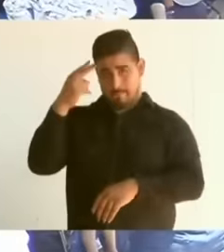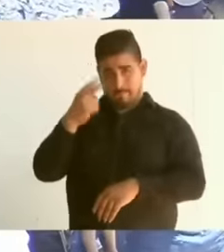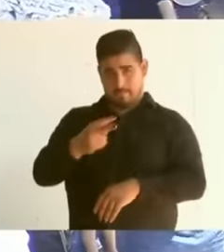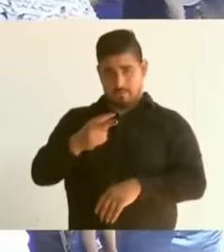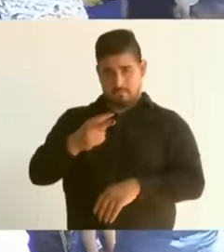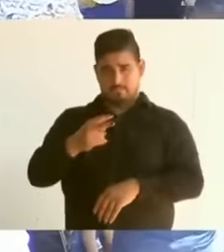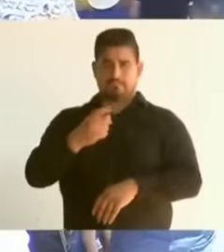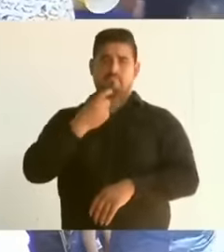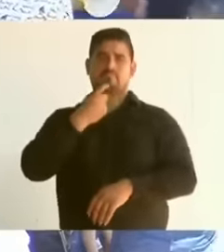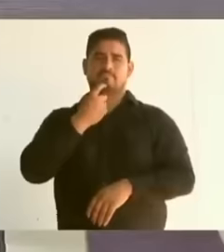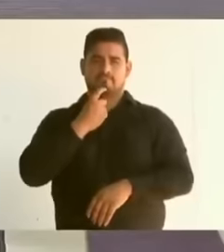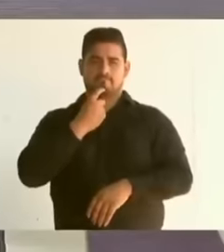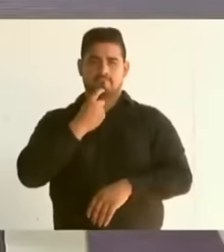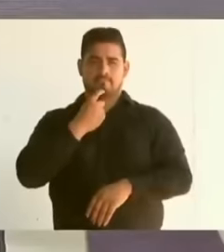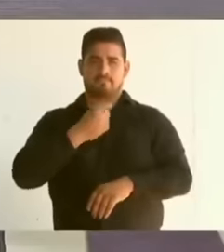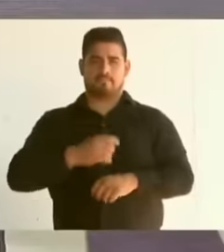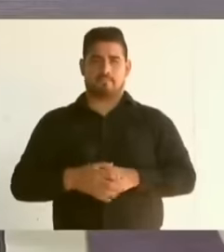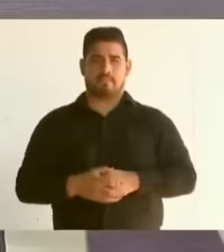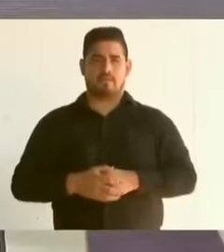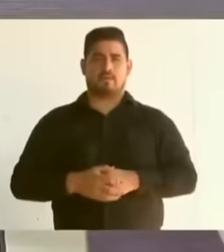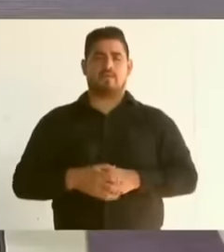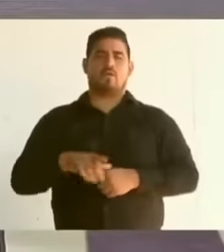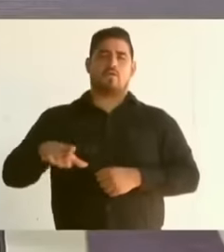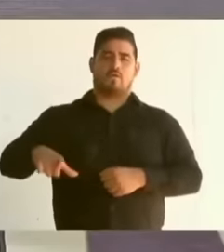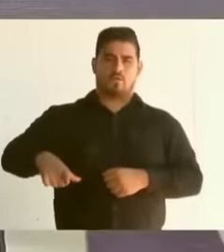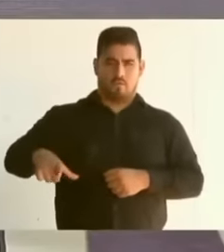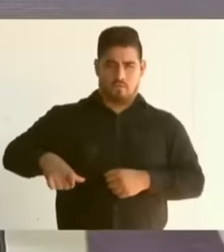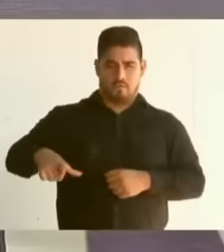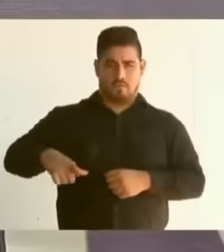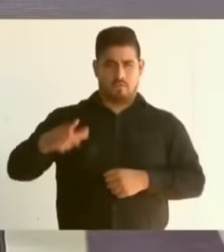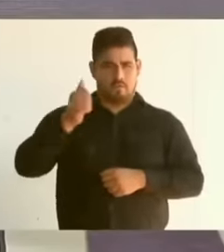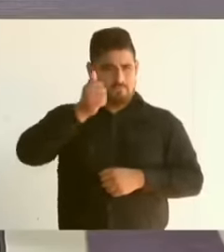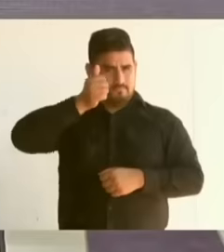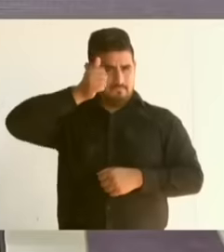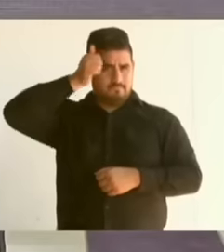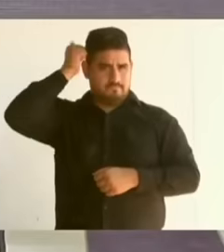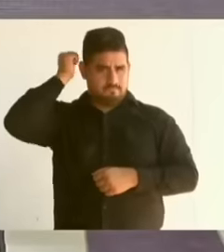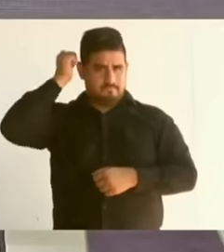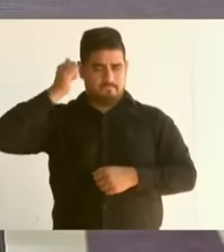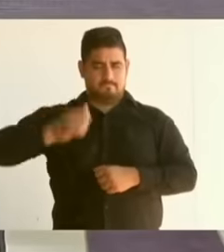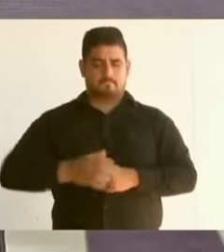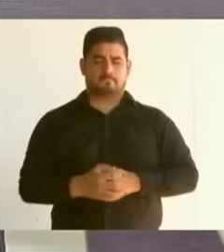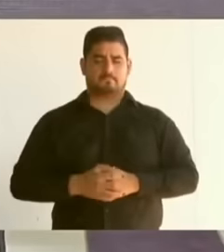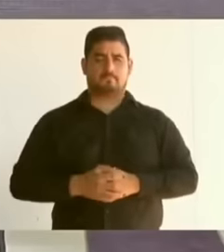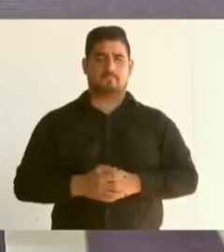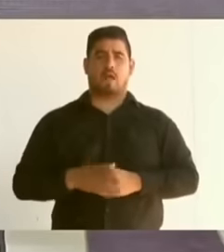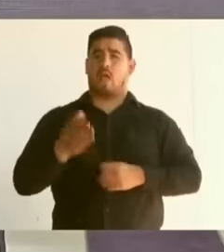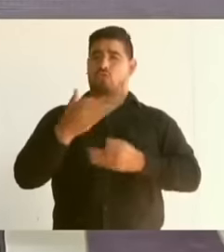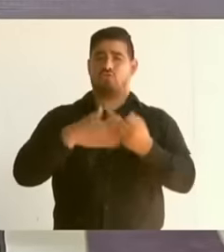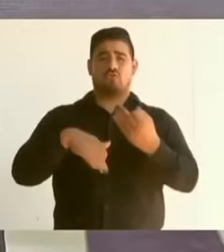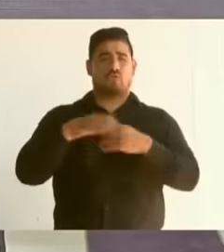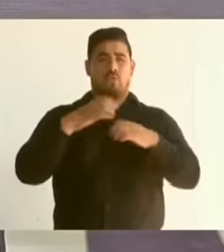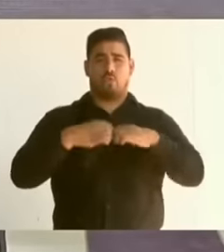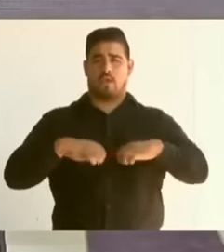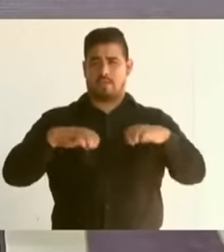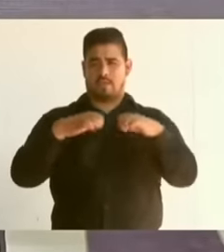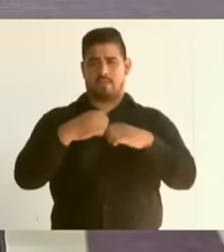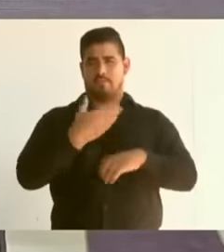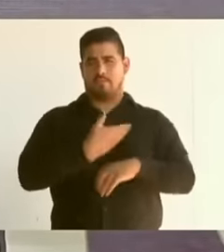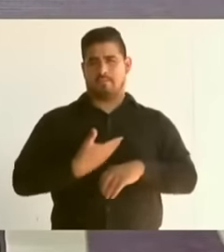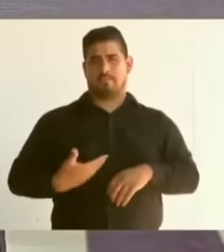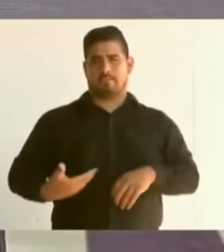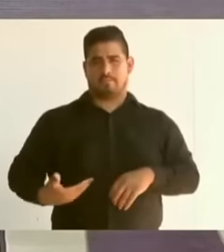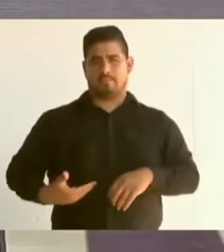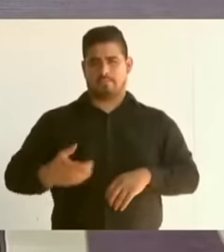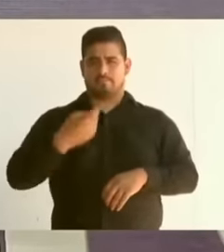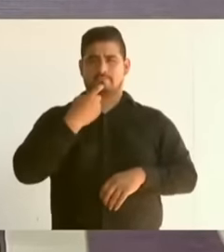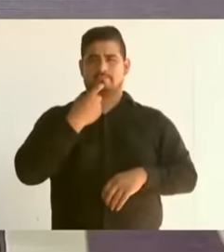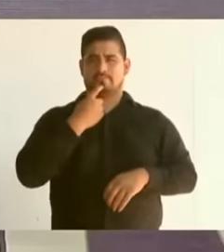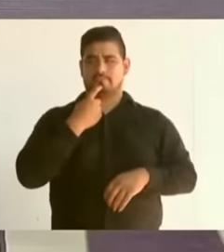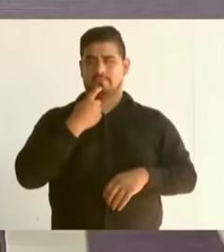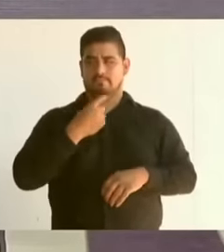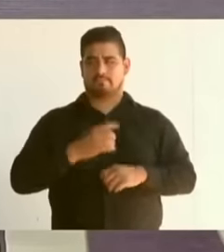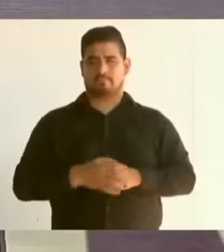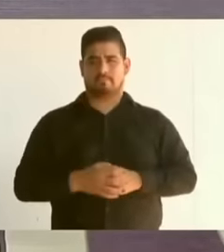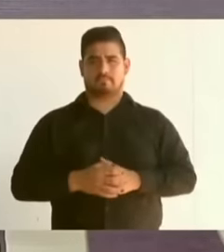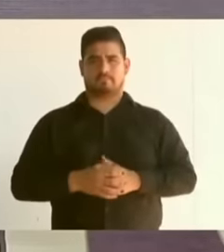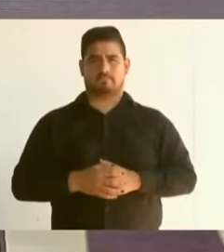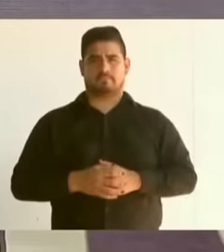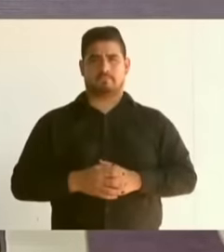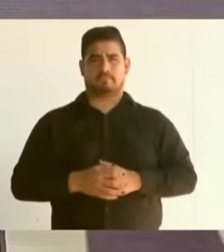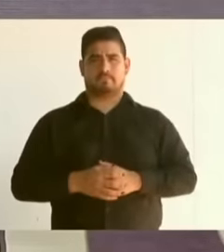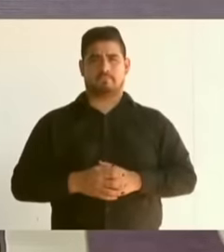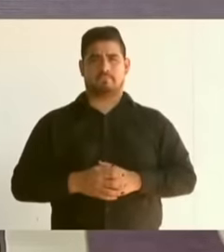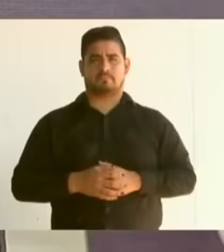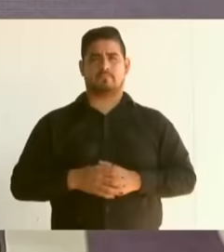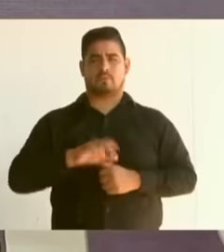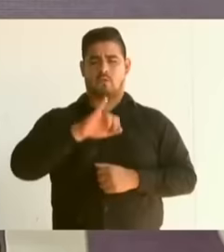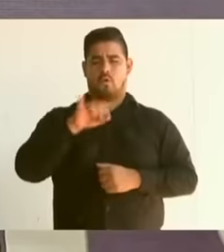López Obrador Governor Alfonso Durazo to the